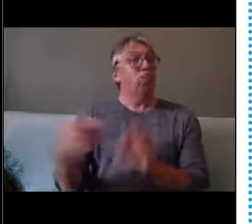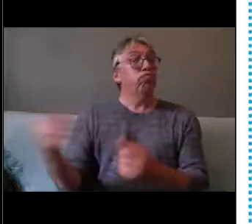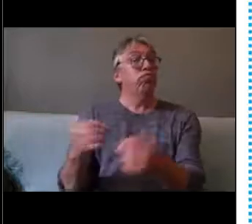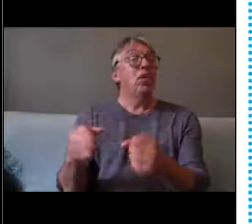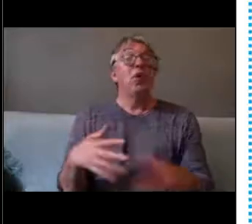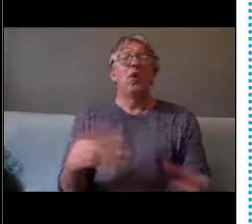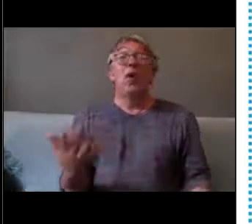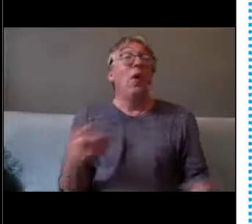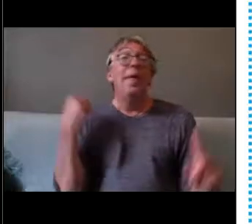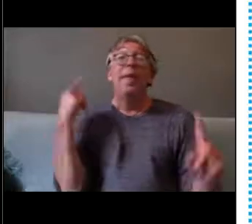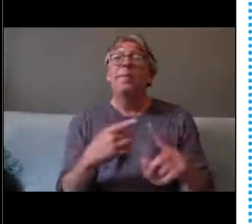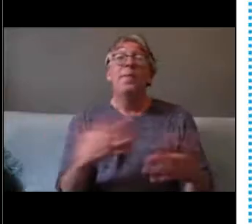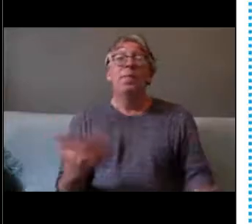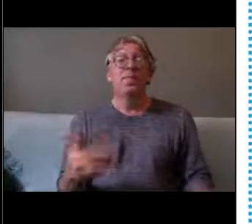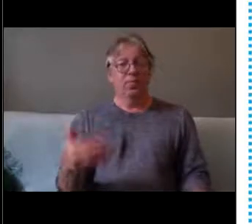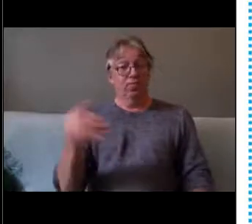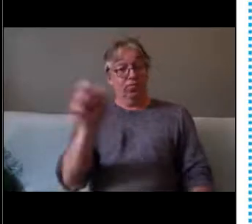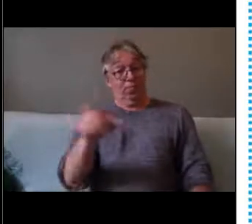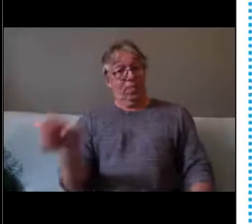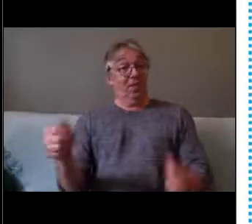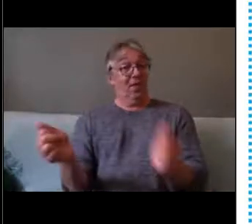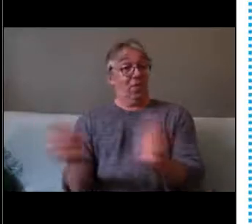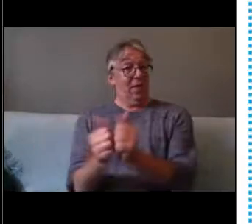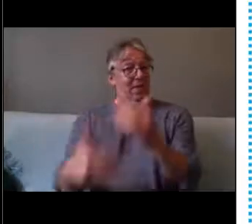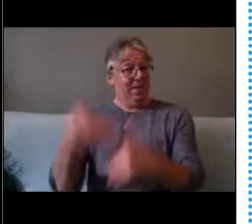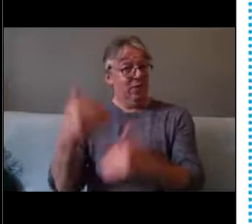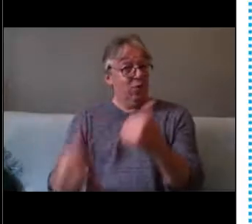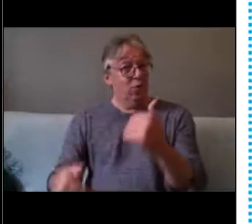people with disabilities within the workforce.